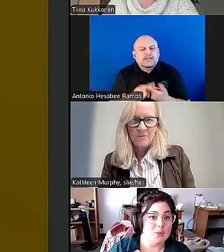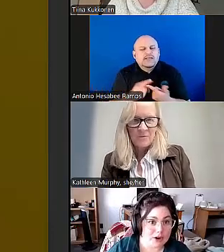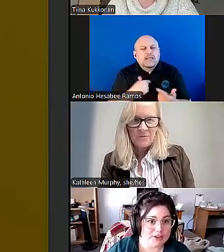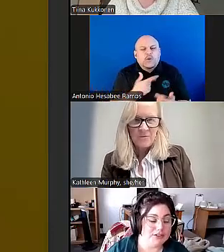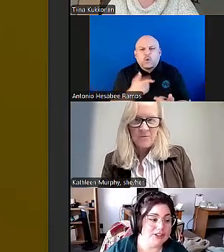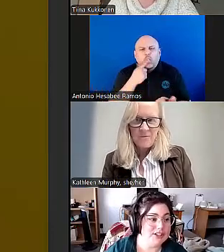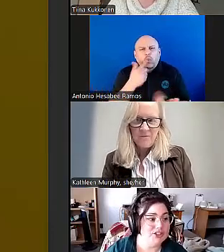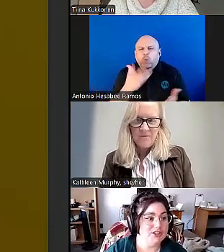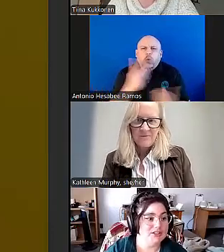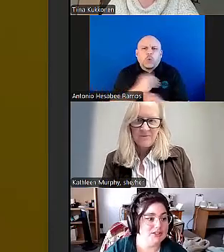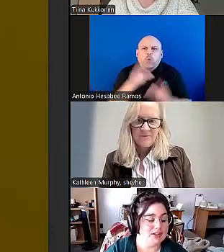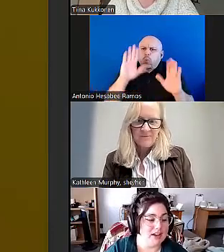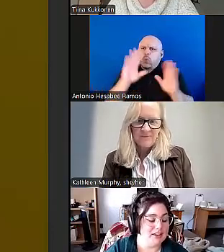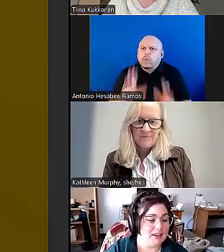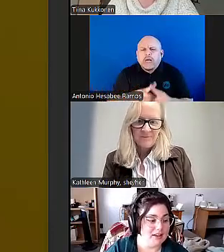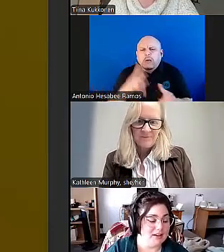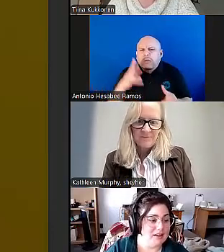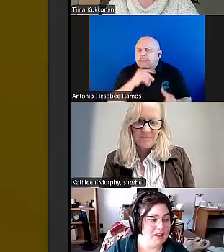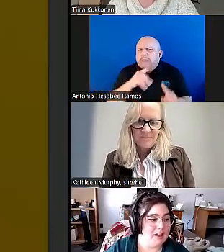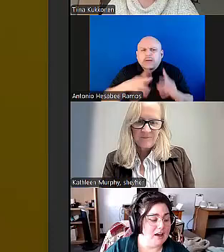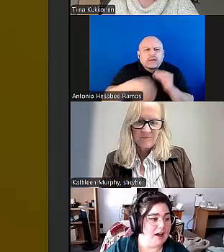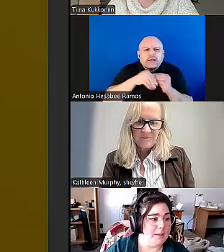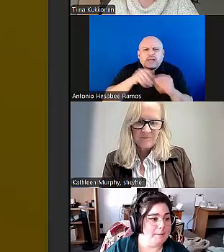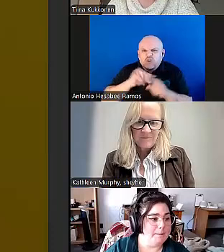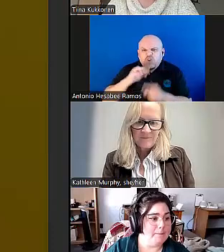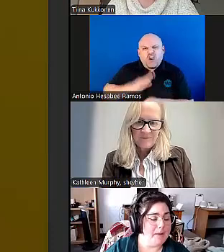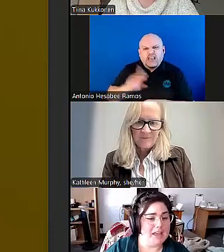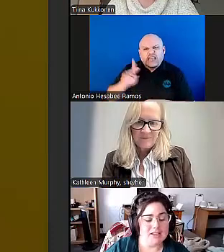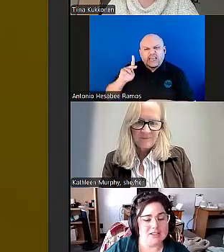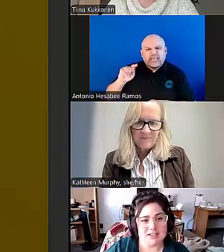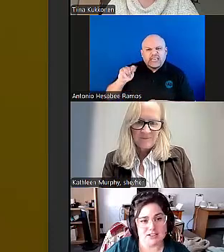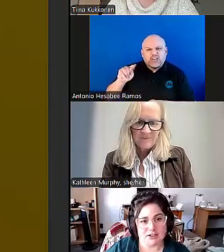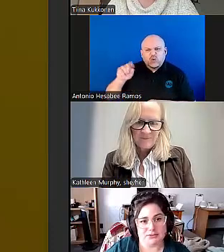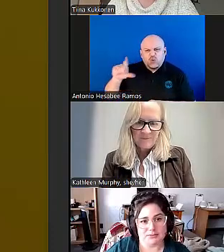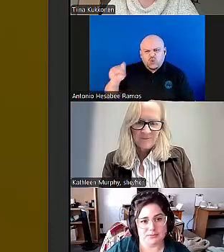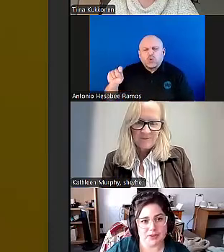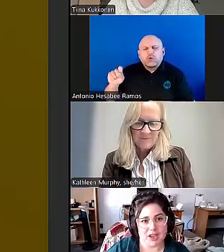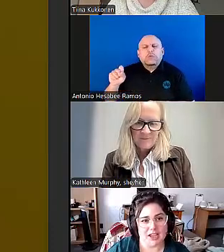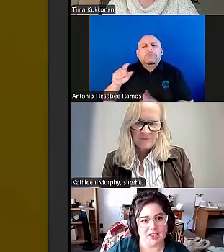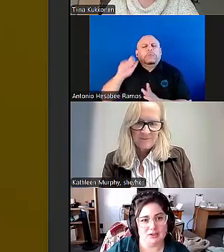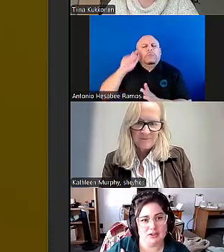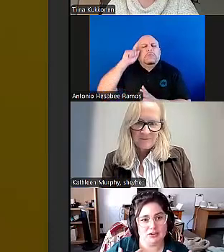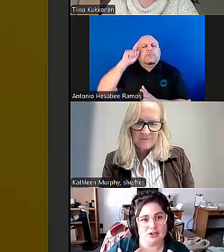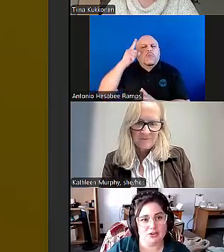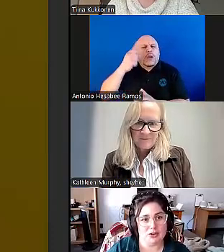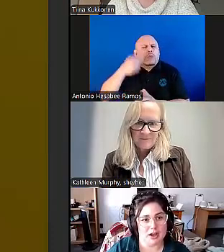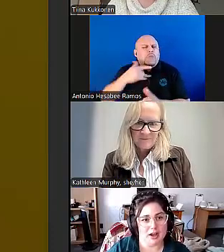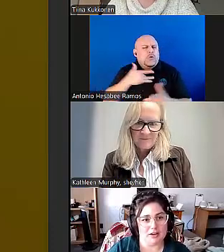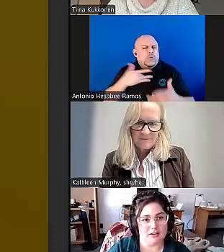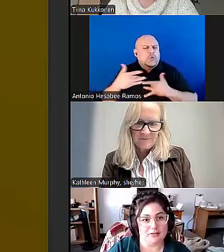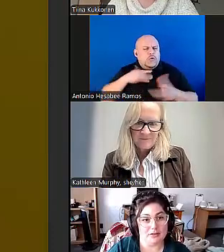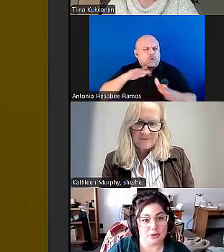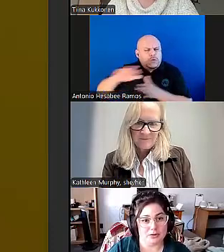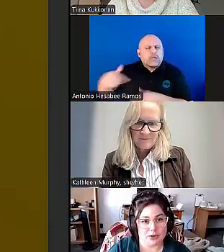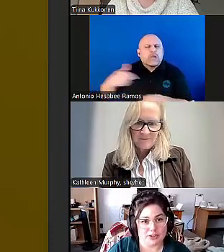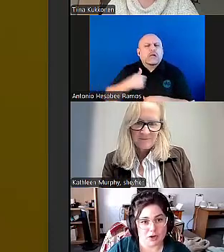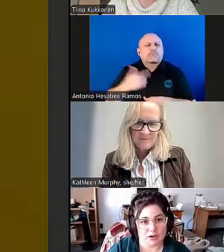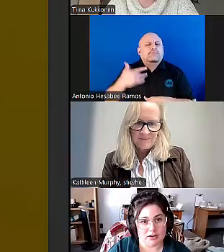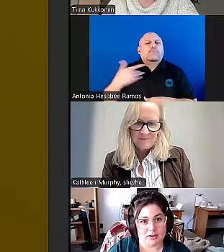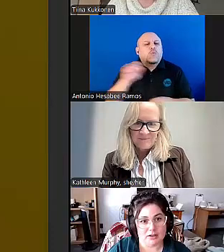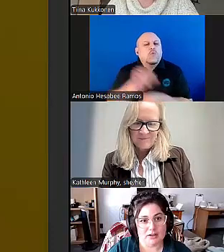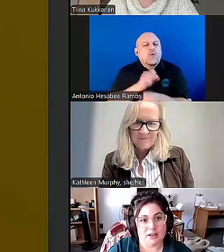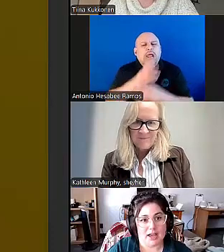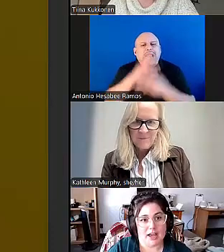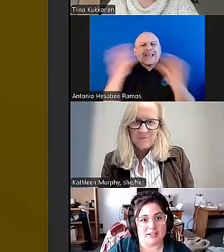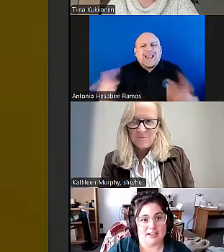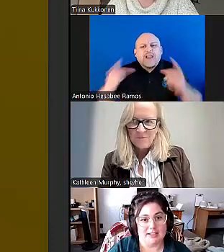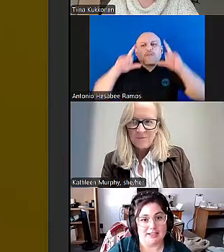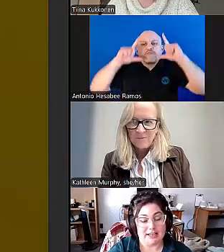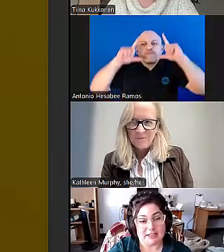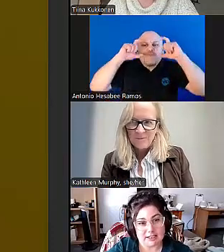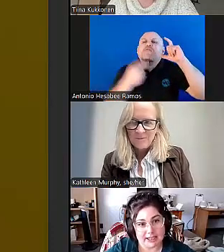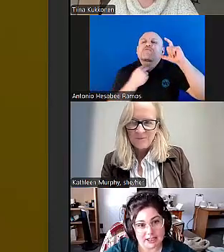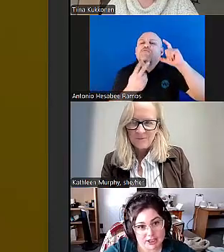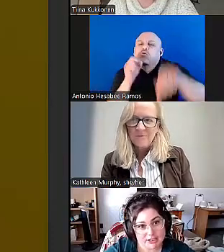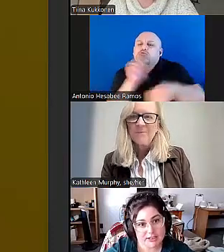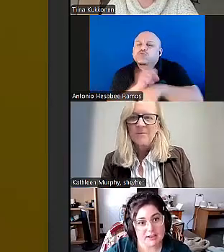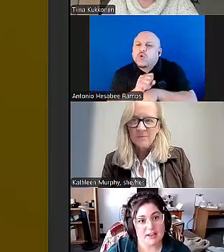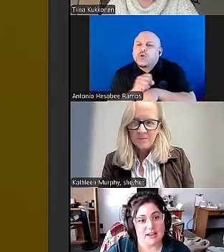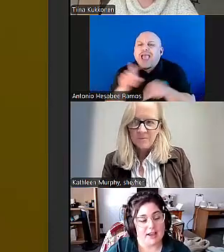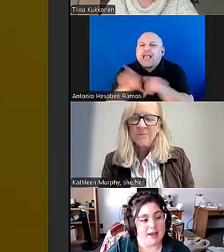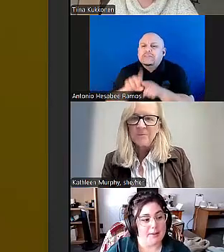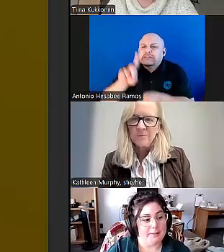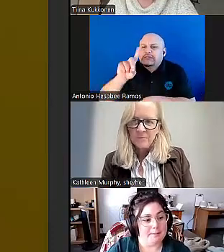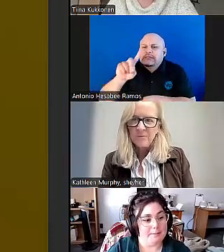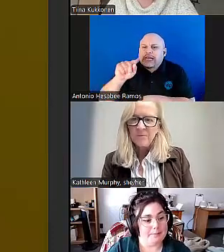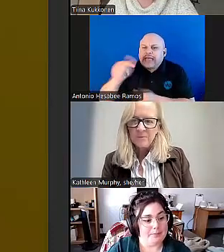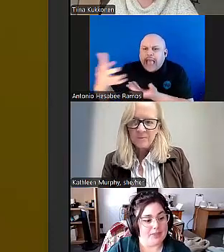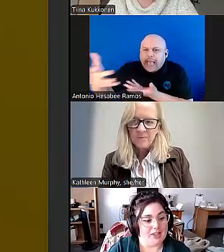wonderful addition to that kit. My concern, I do a lot of photo voice work as data collection and